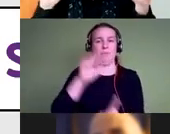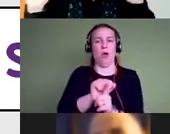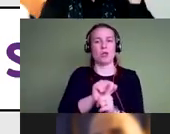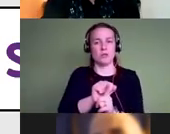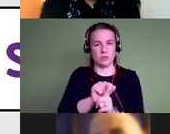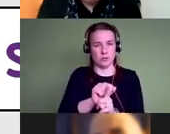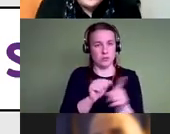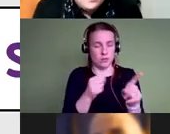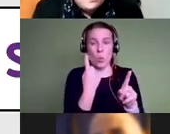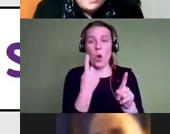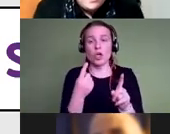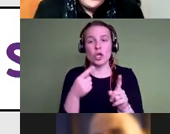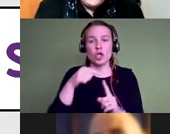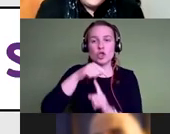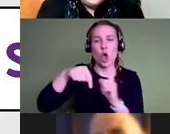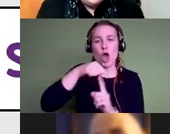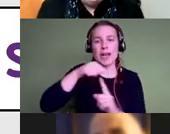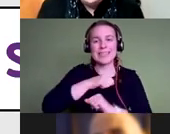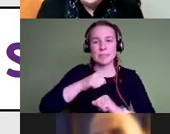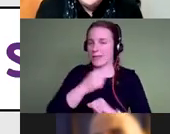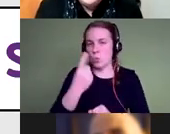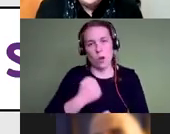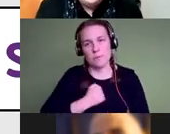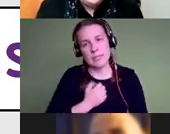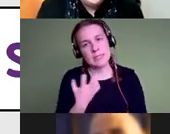either be with a lever action or design so that they can be